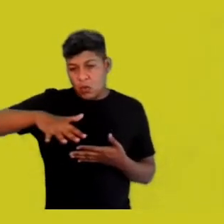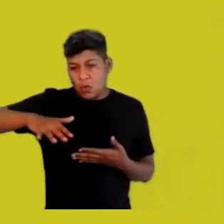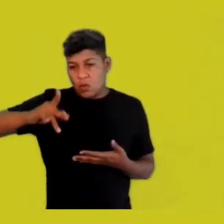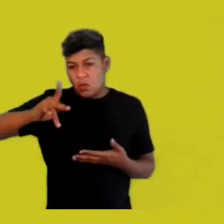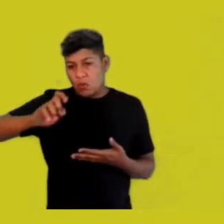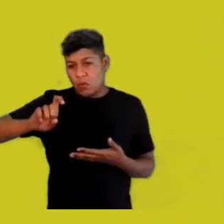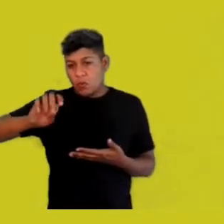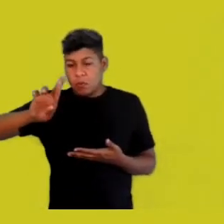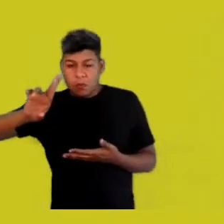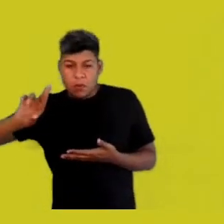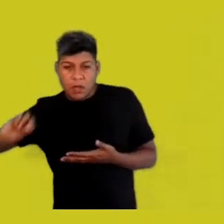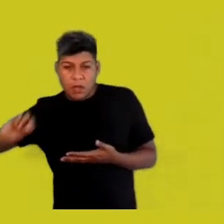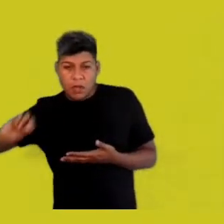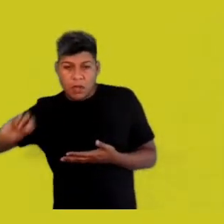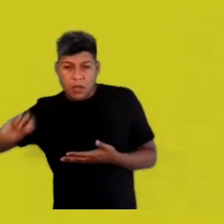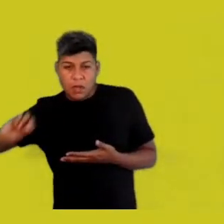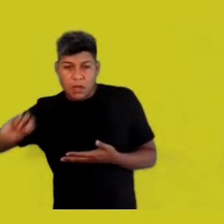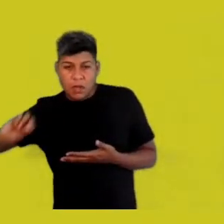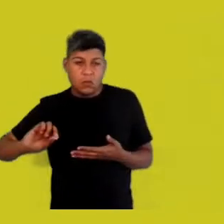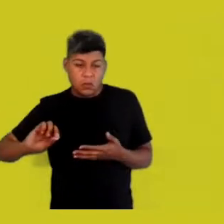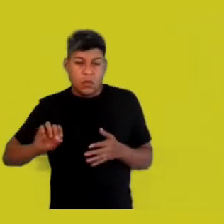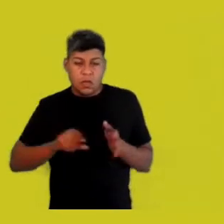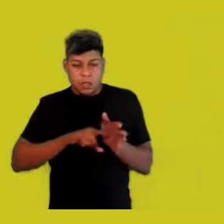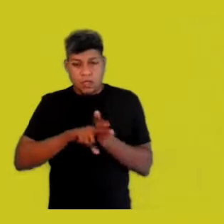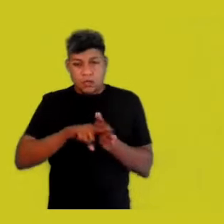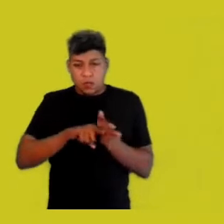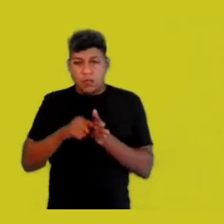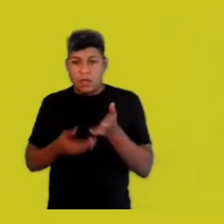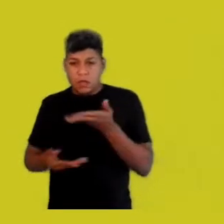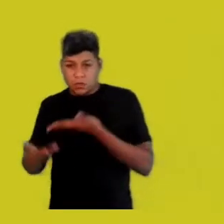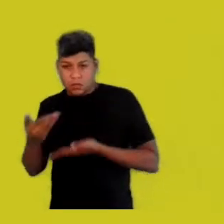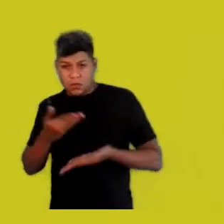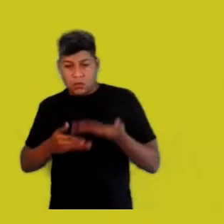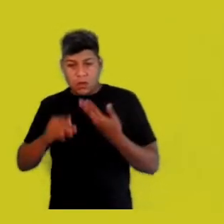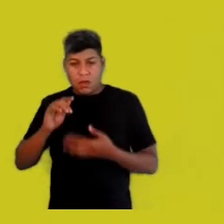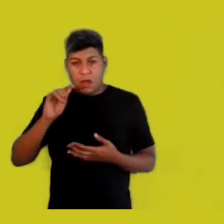the National Museum and the research of African-Native relations.